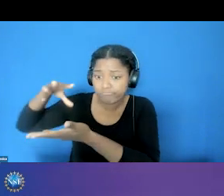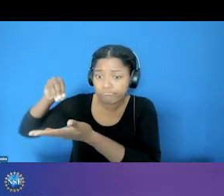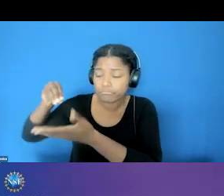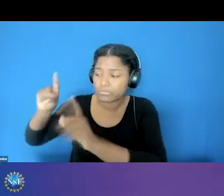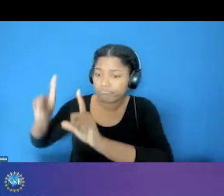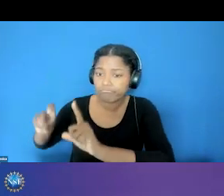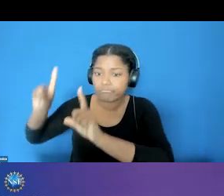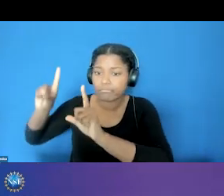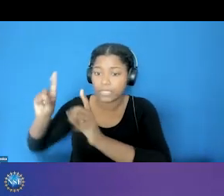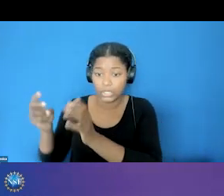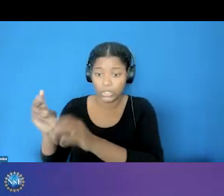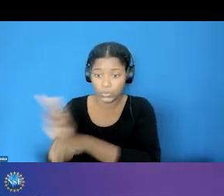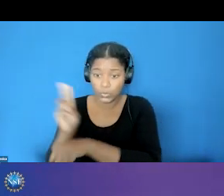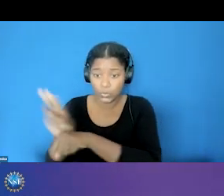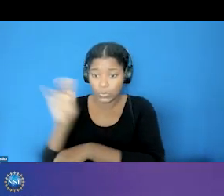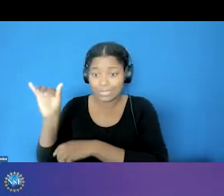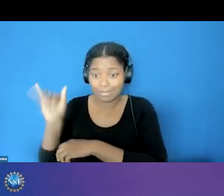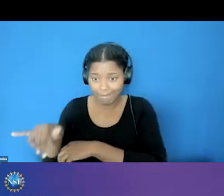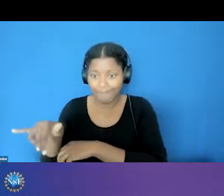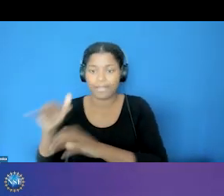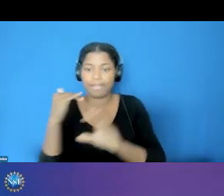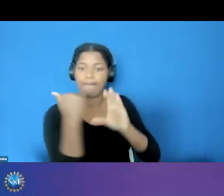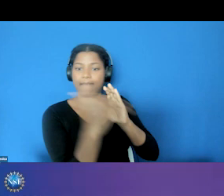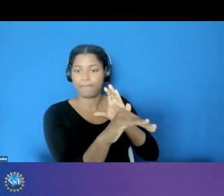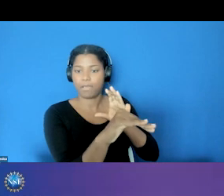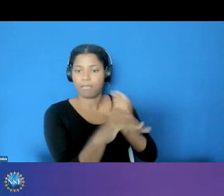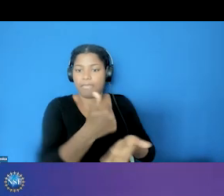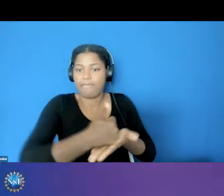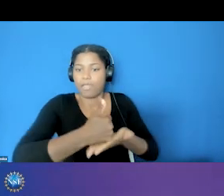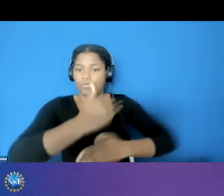And what you want to do is use those screenshots in your emails to the help desk